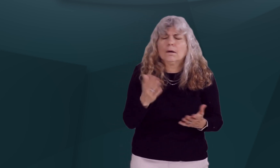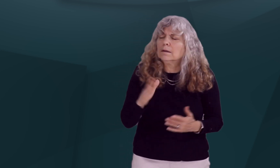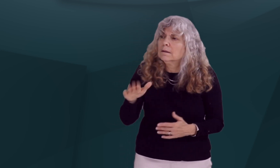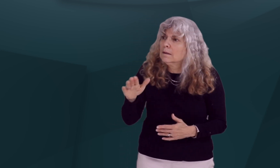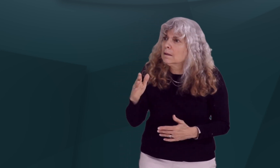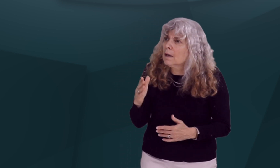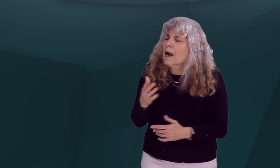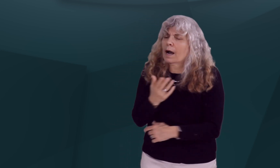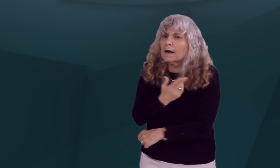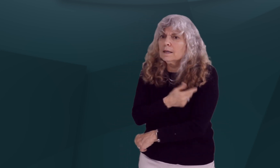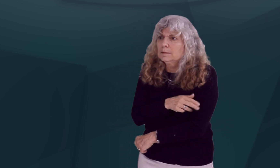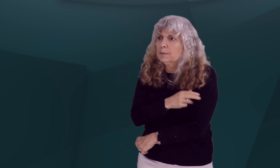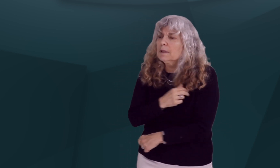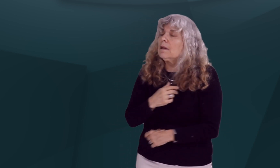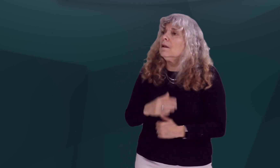And you think, what's wrong with Uncle Bob?